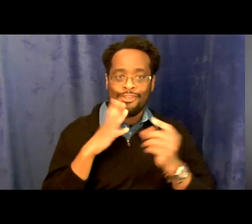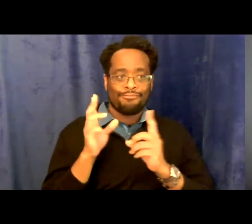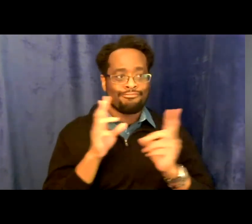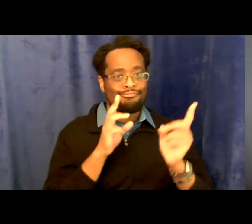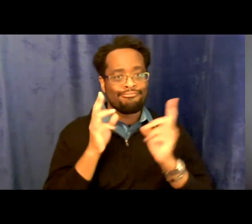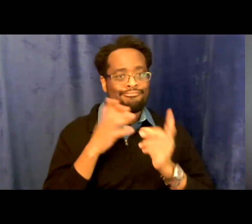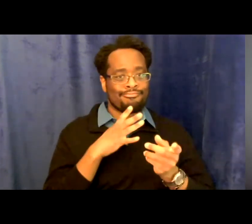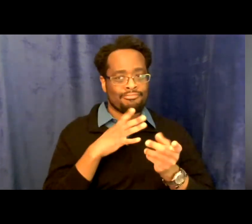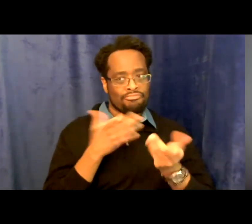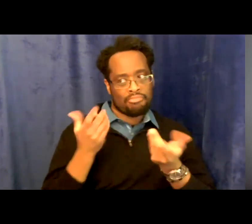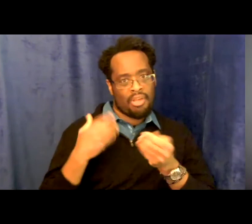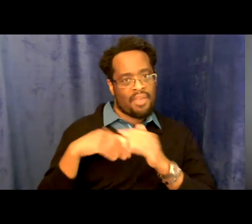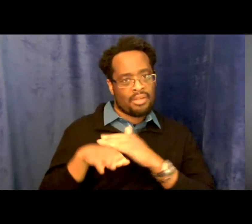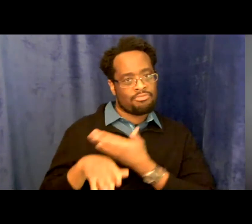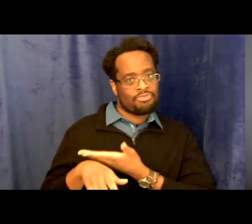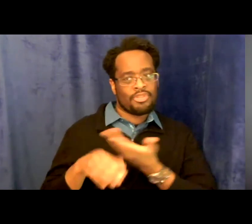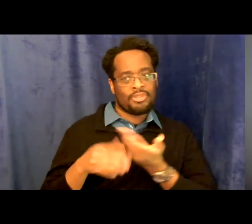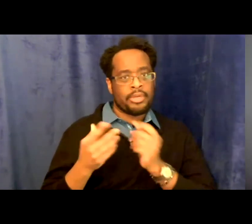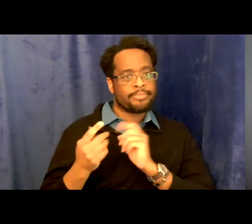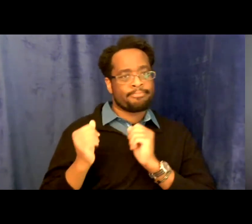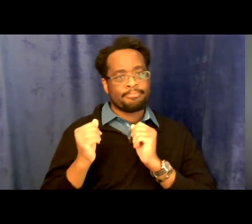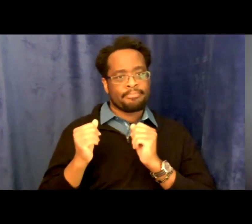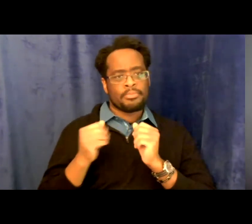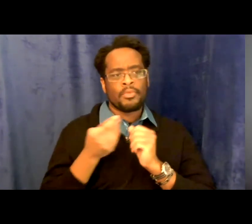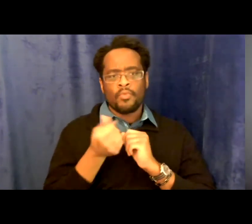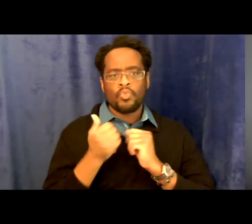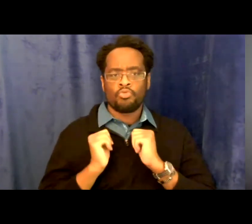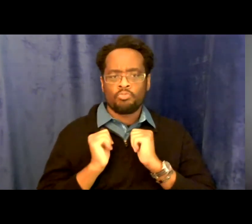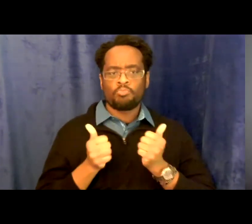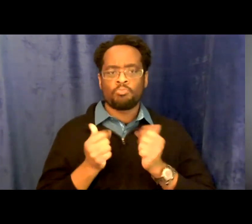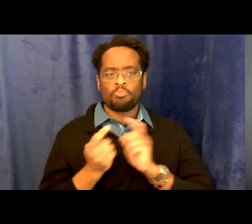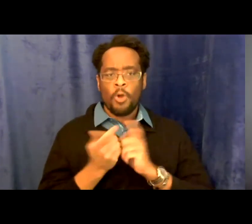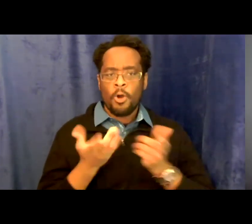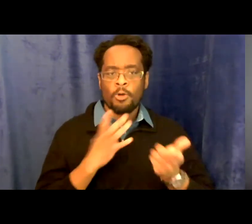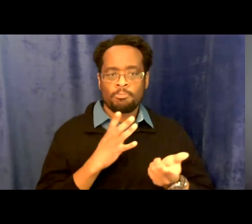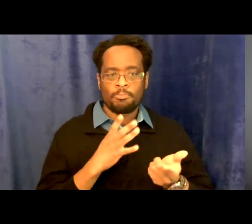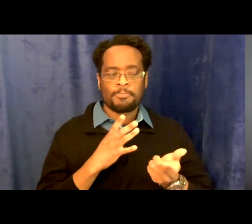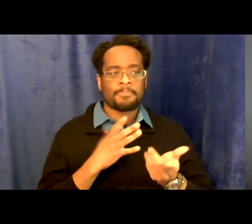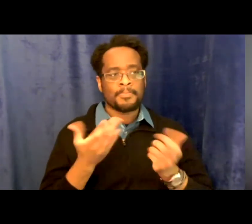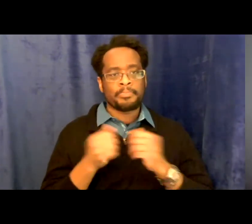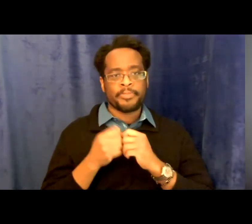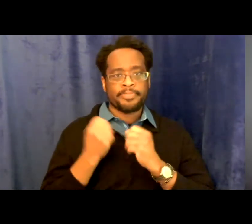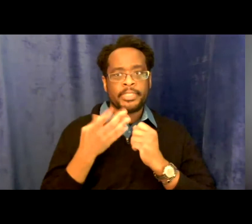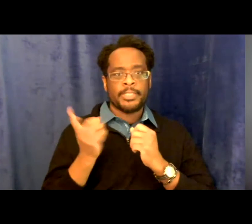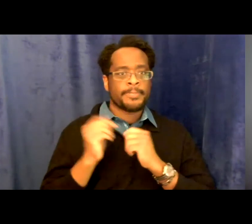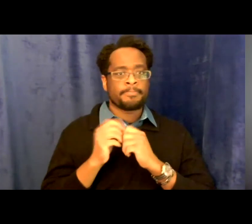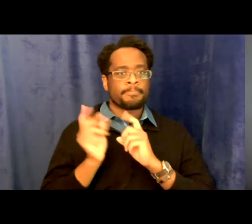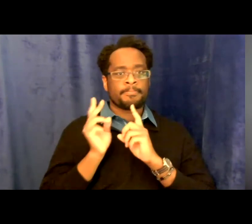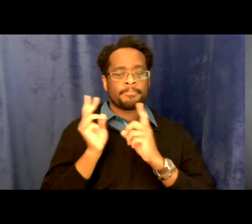to ensure access they're there ready to go but there wasn't so many people who were willing